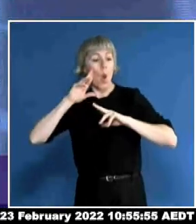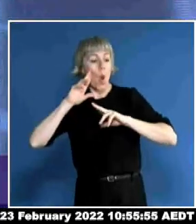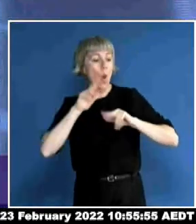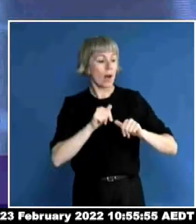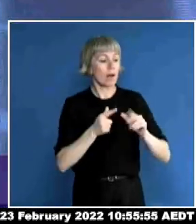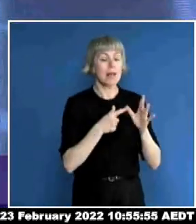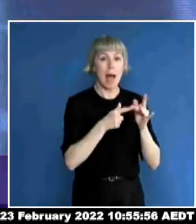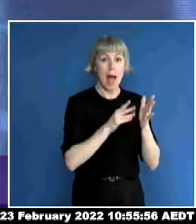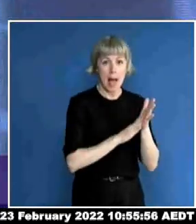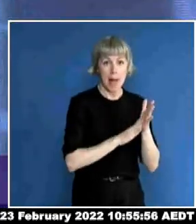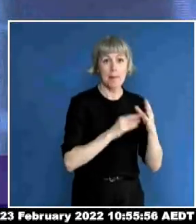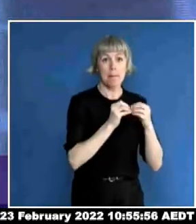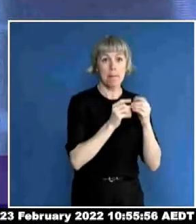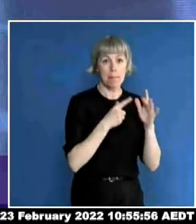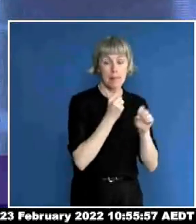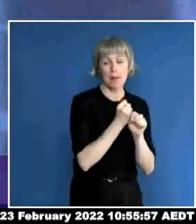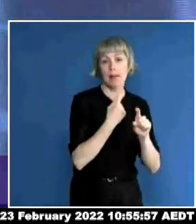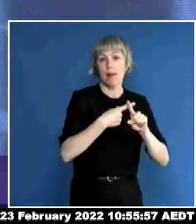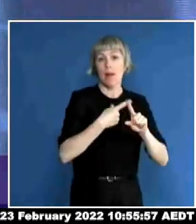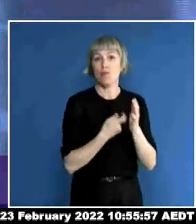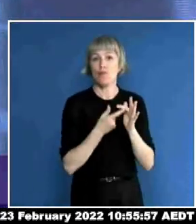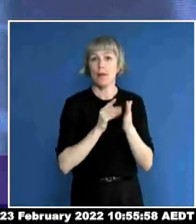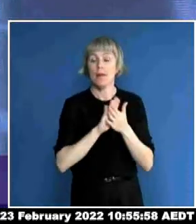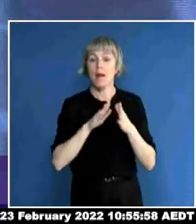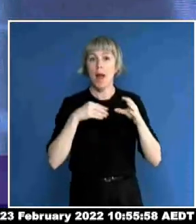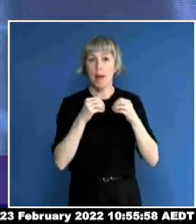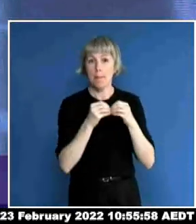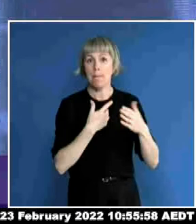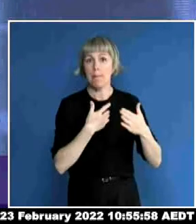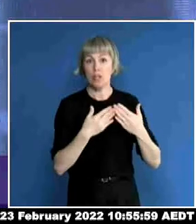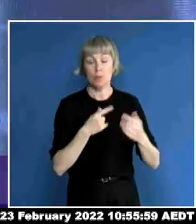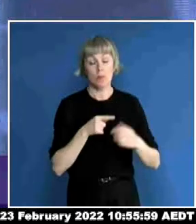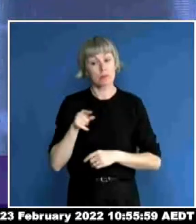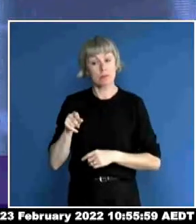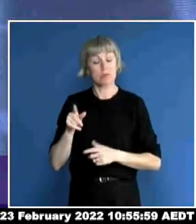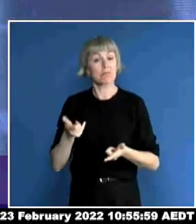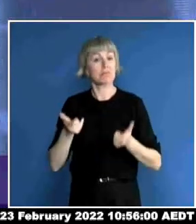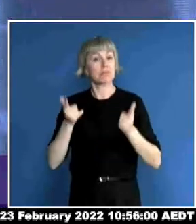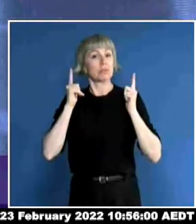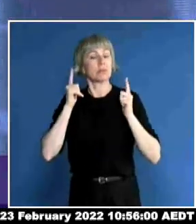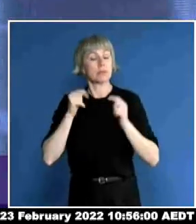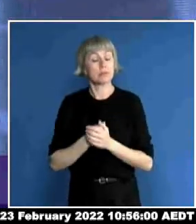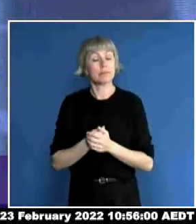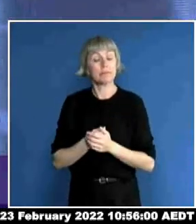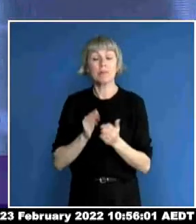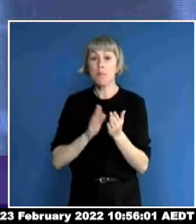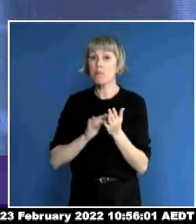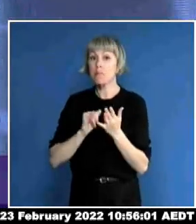Ms Romero was aware of the BusyBeans program and how it was managed and staffed, but she